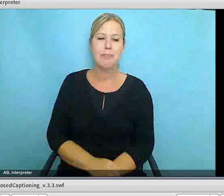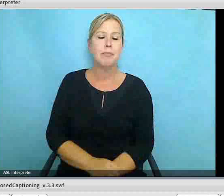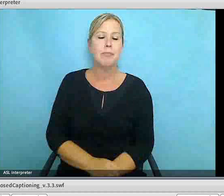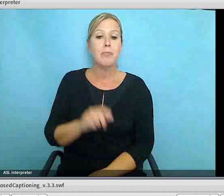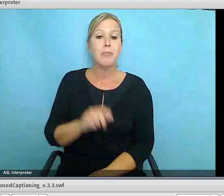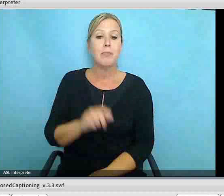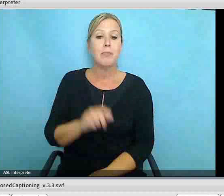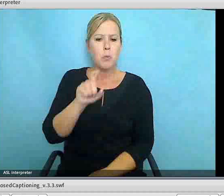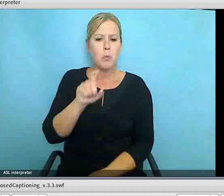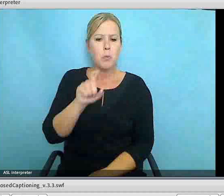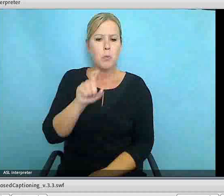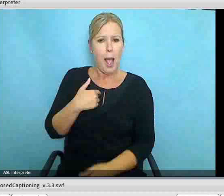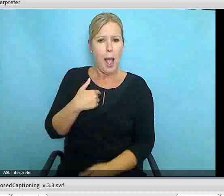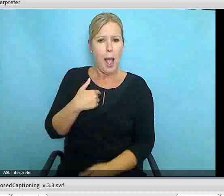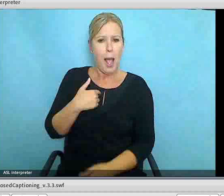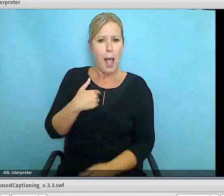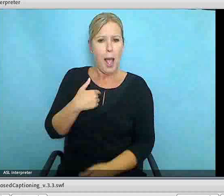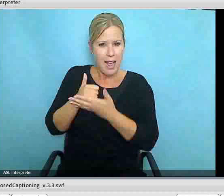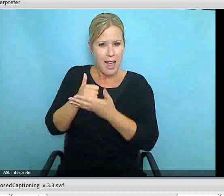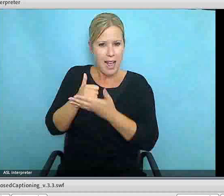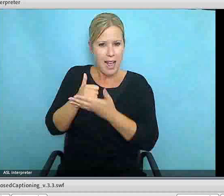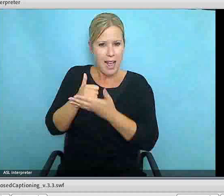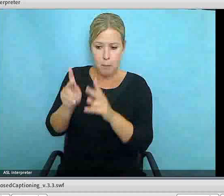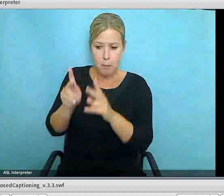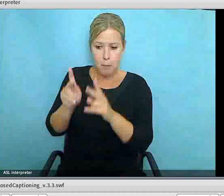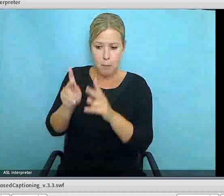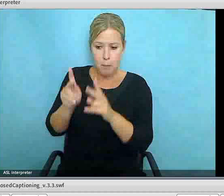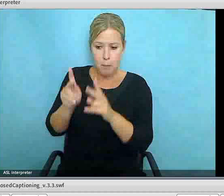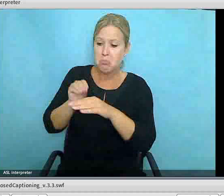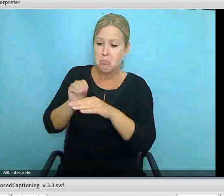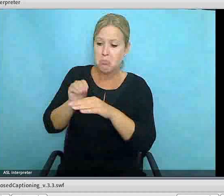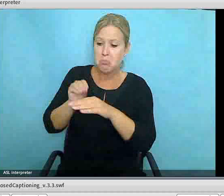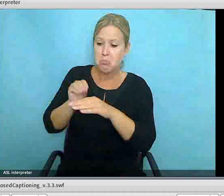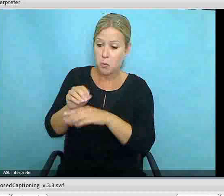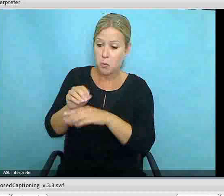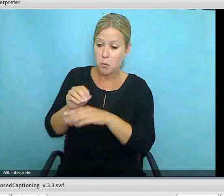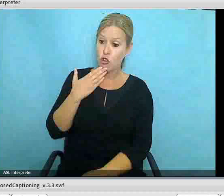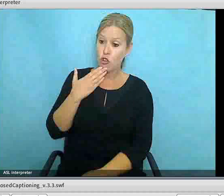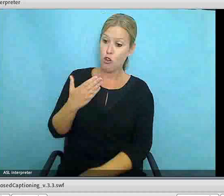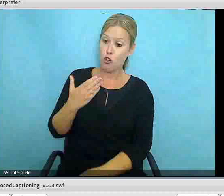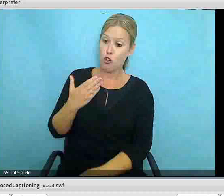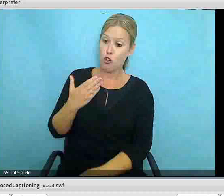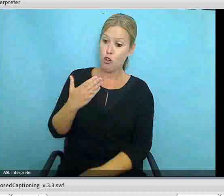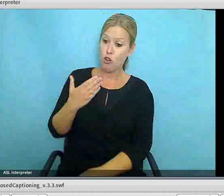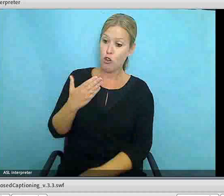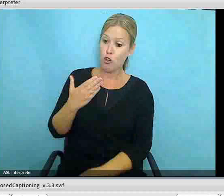Well, I mean, I think that a primary thing that a person should think